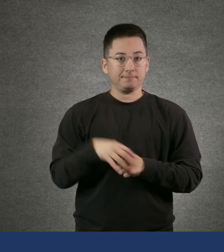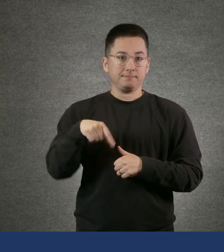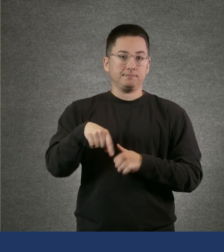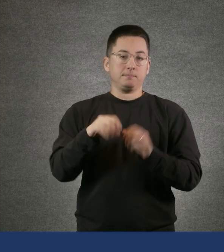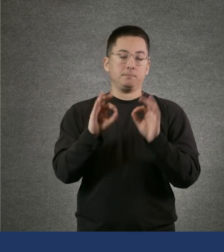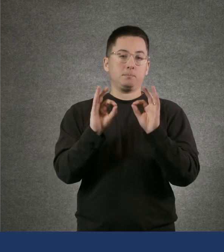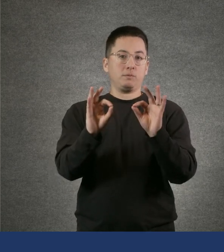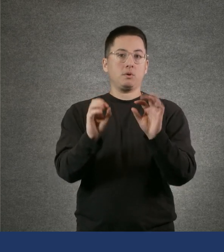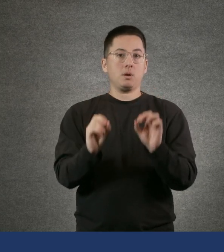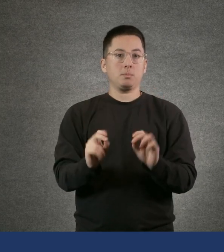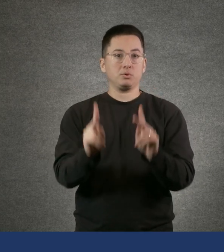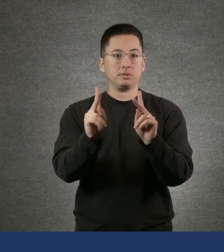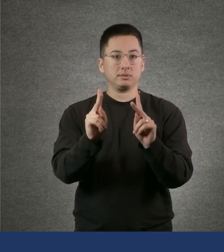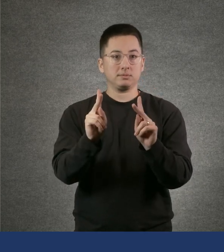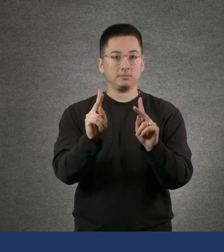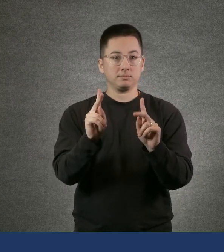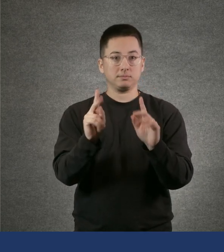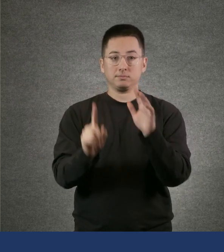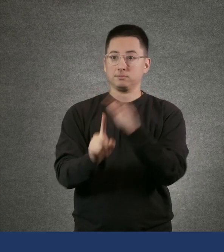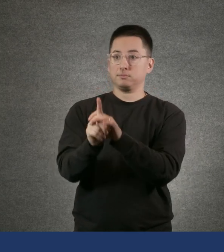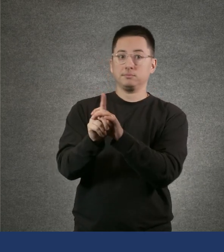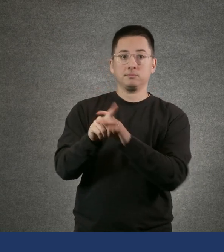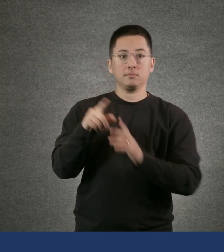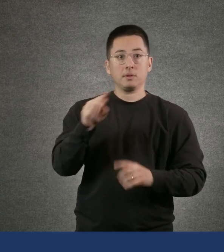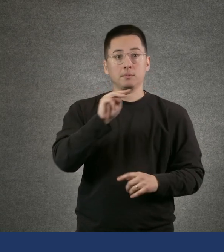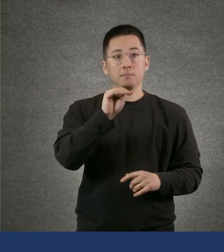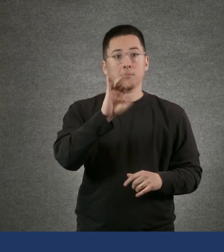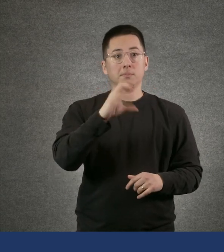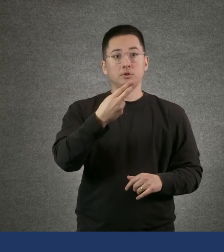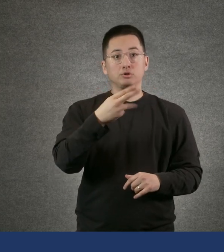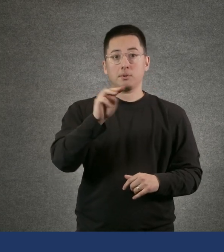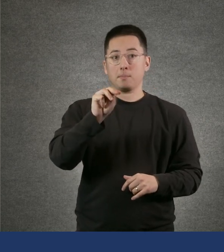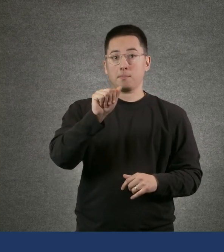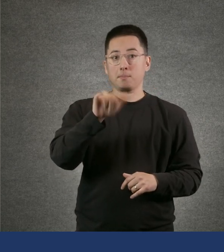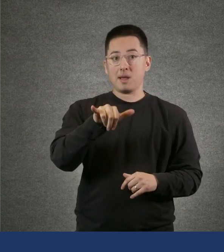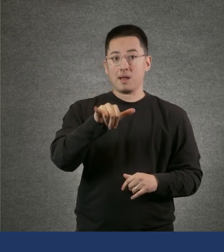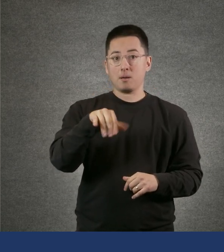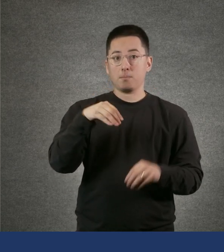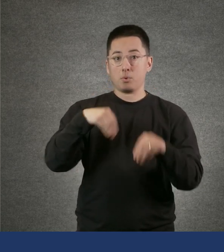It was a perfect opportunity when Michigan May Mobility